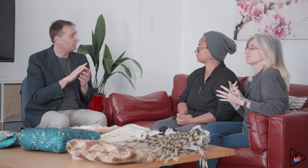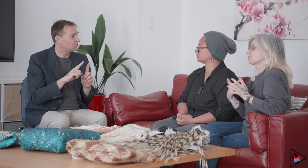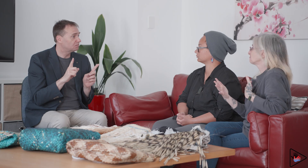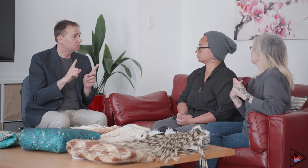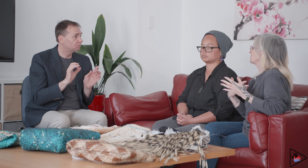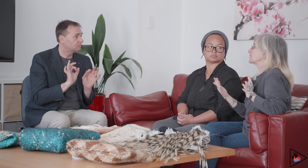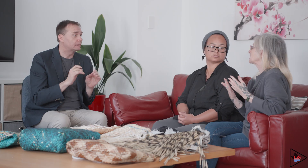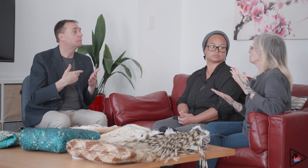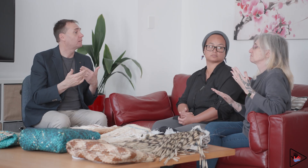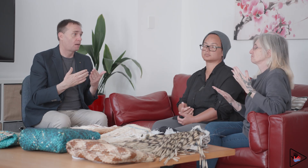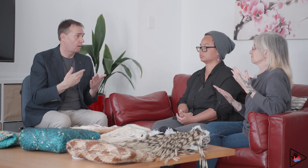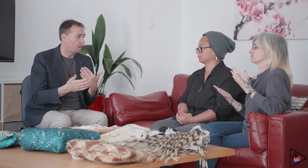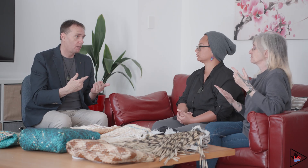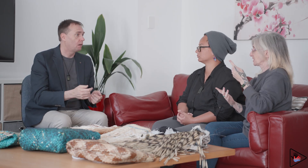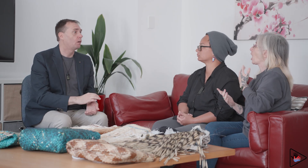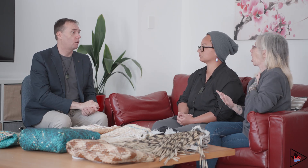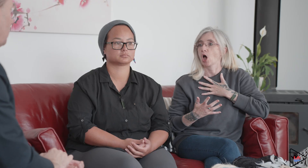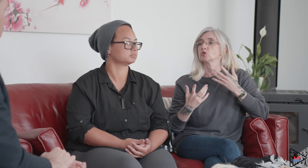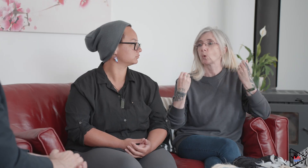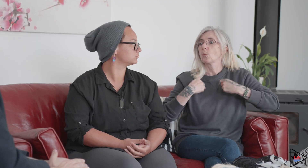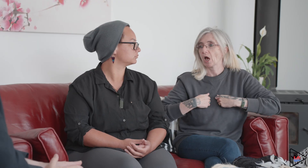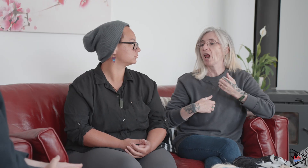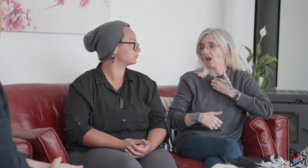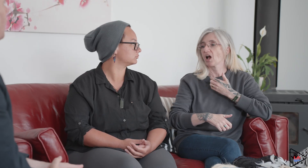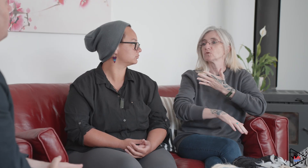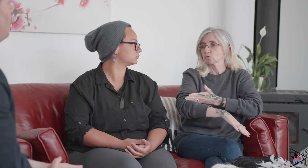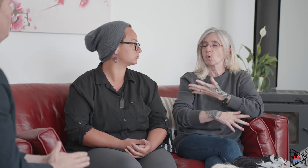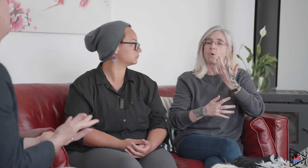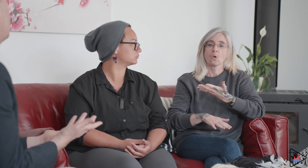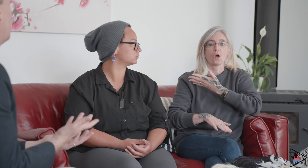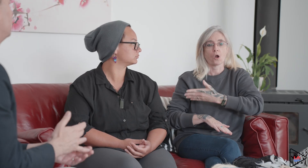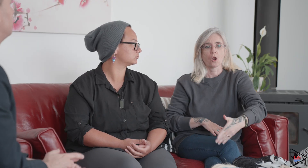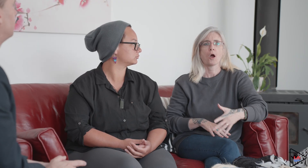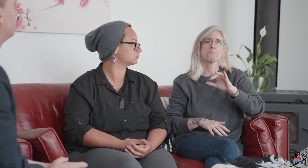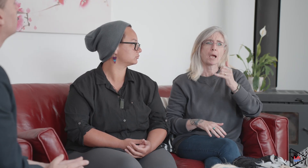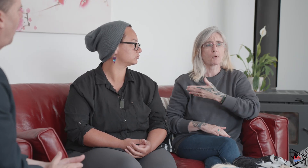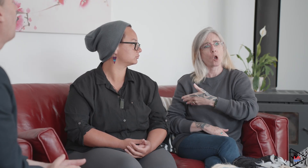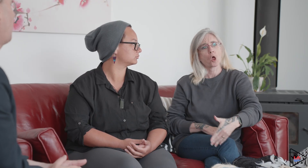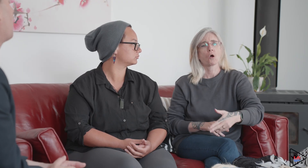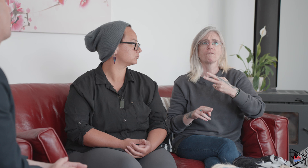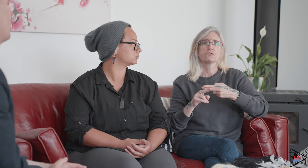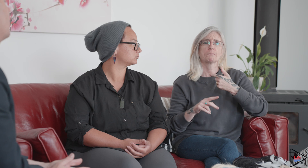in terms of how it's used? No. No, it doesn't matter. If you like to wear a short one or